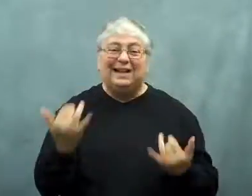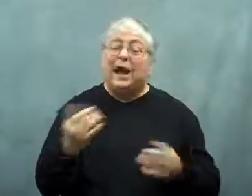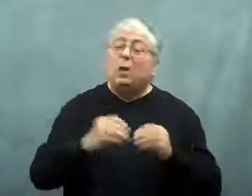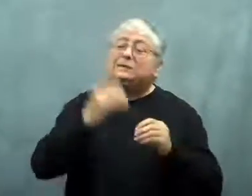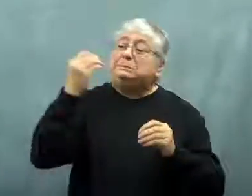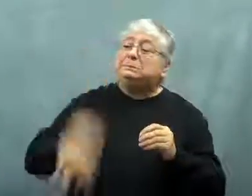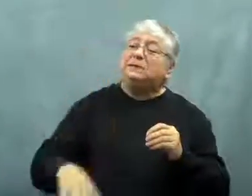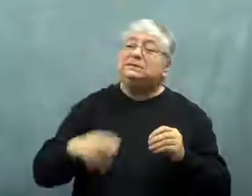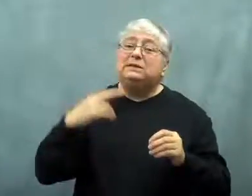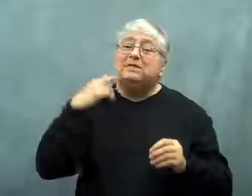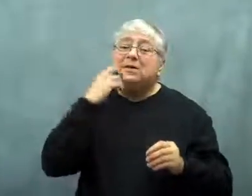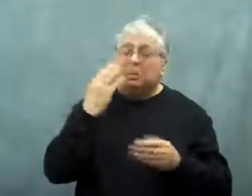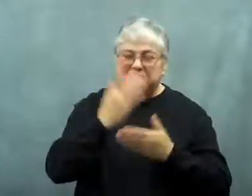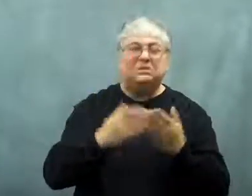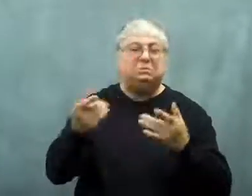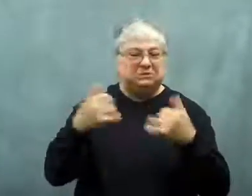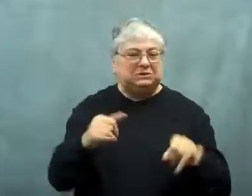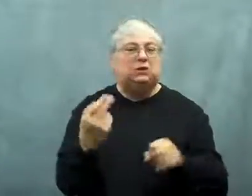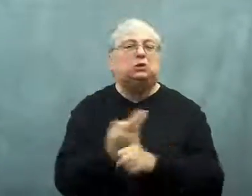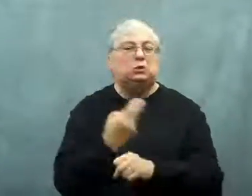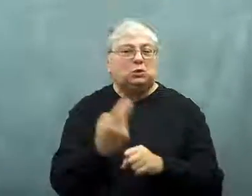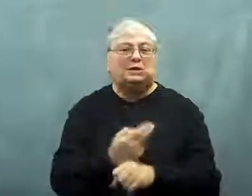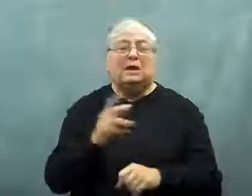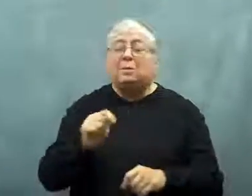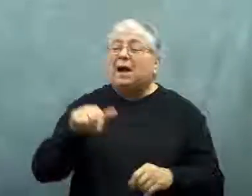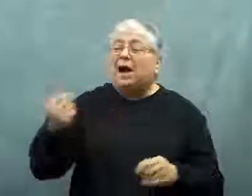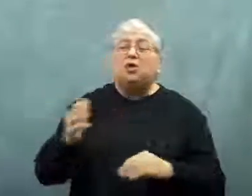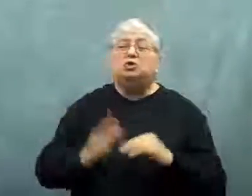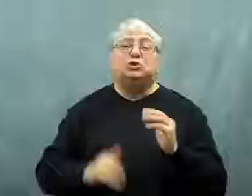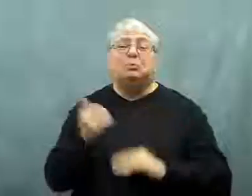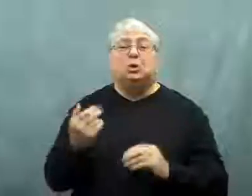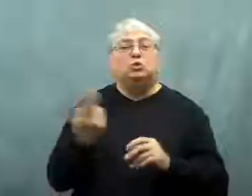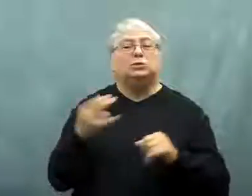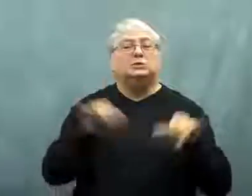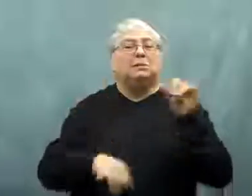Pricier gums still use this material.